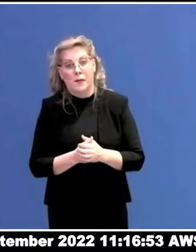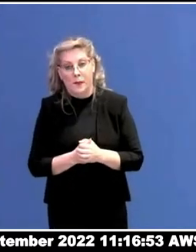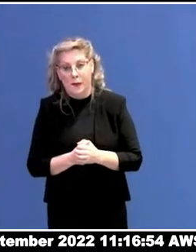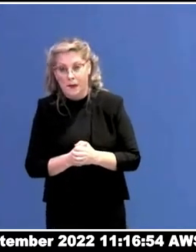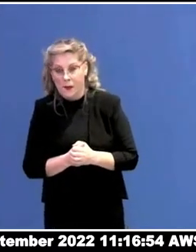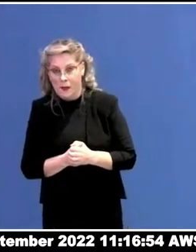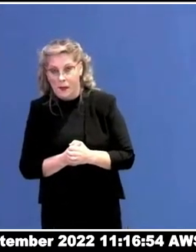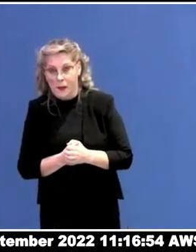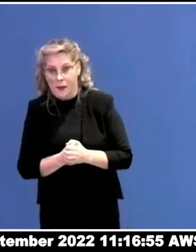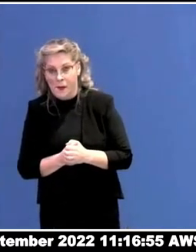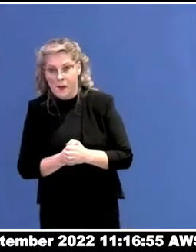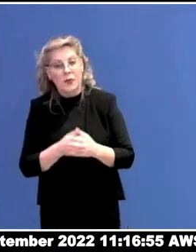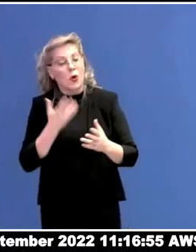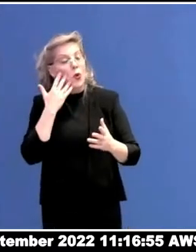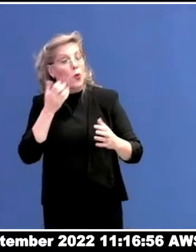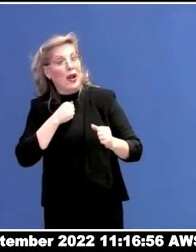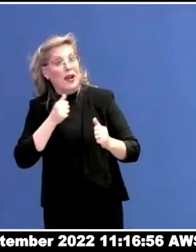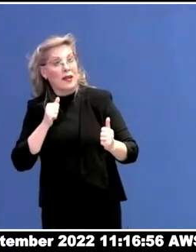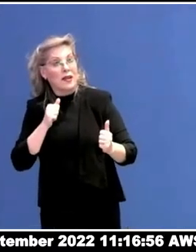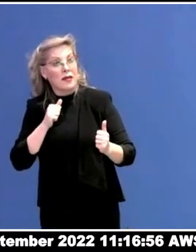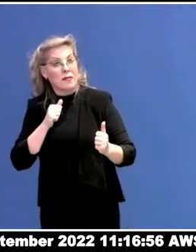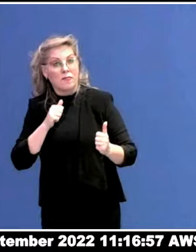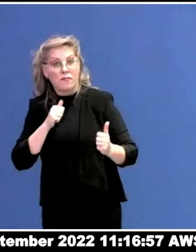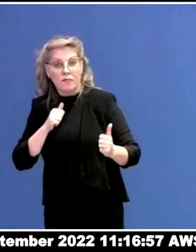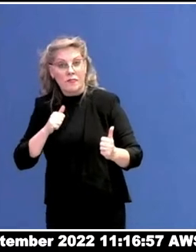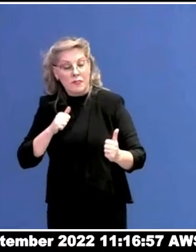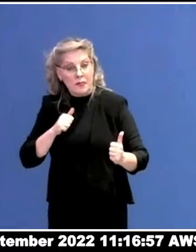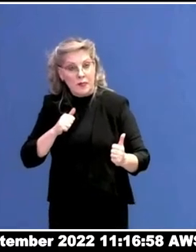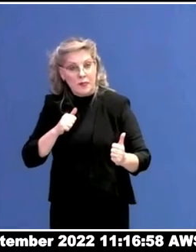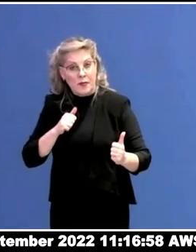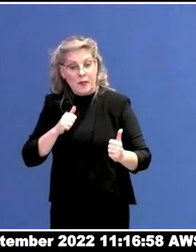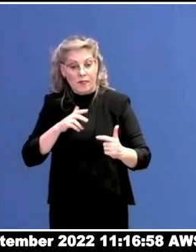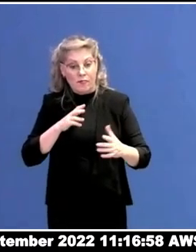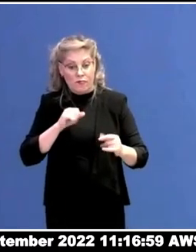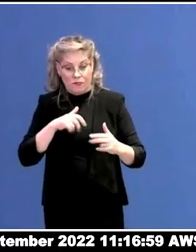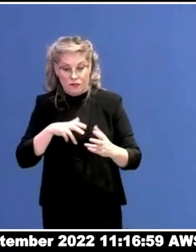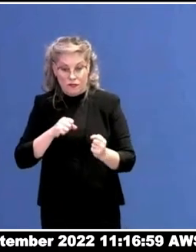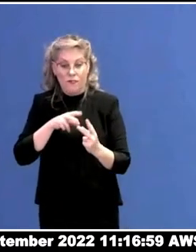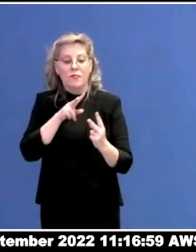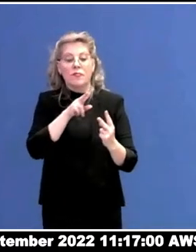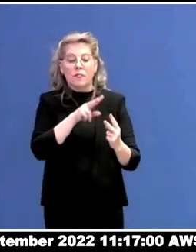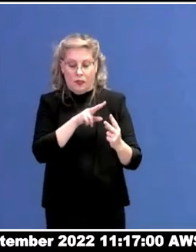approach worked and children did not return to Banksia Hill and there were less suicides